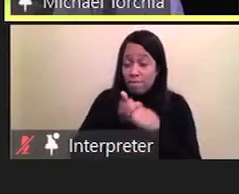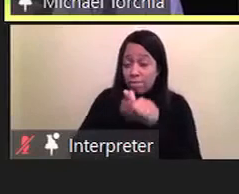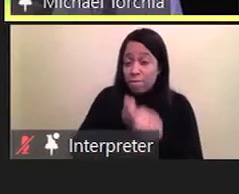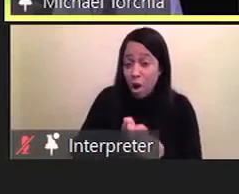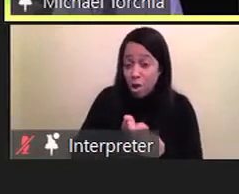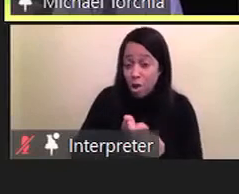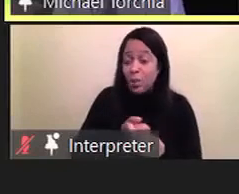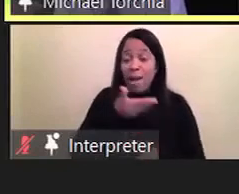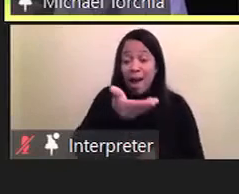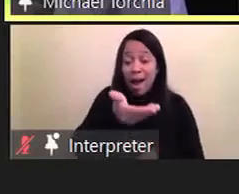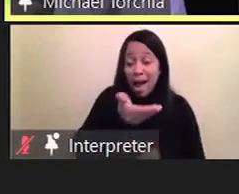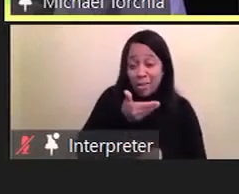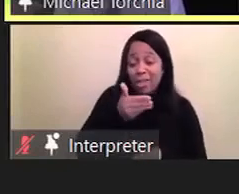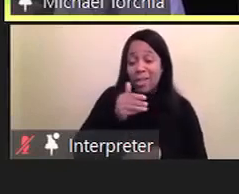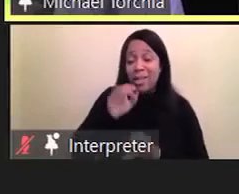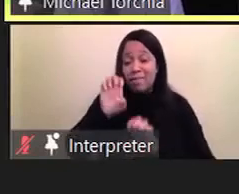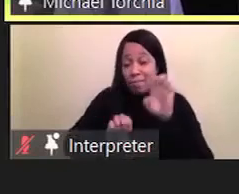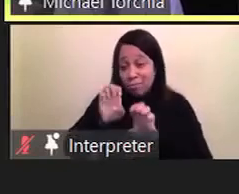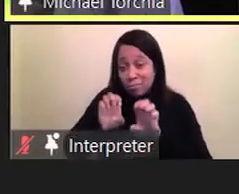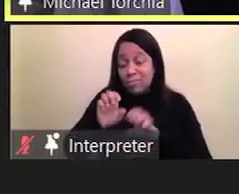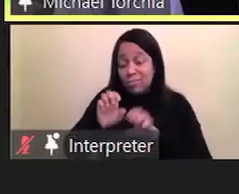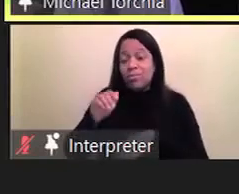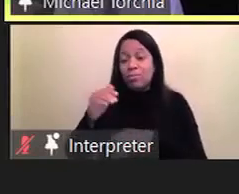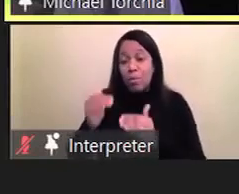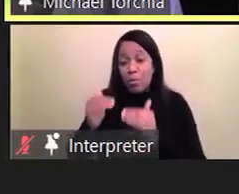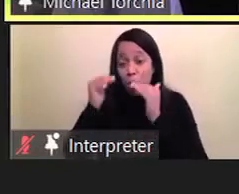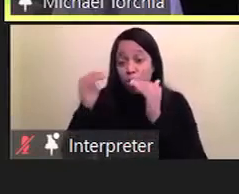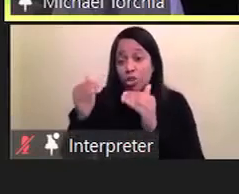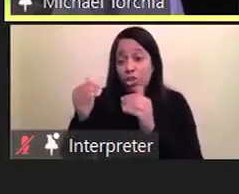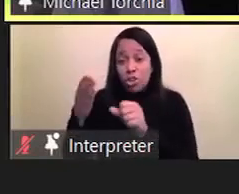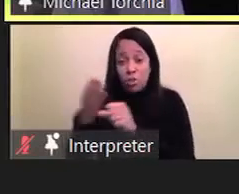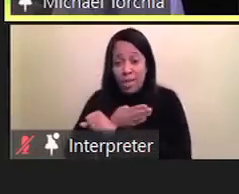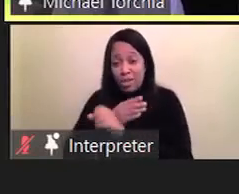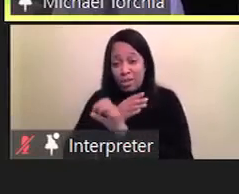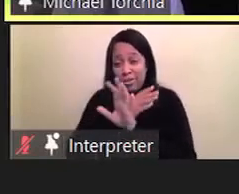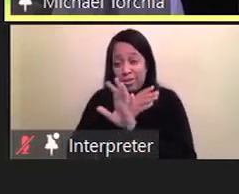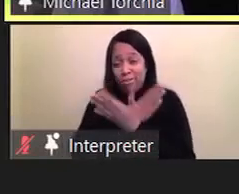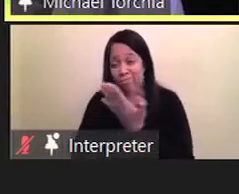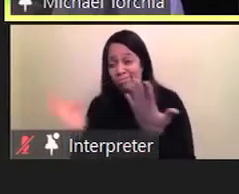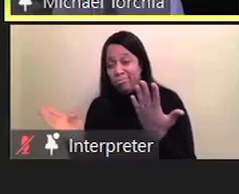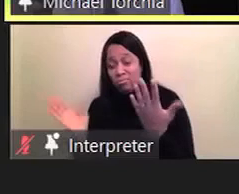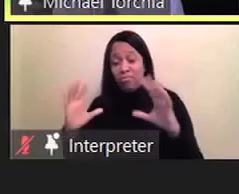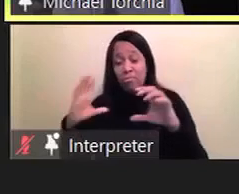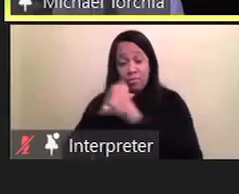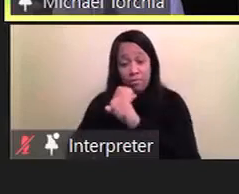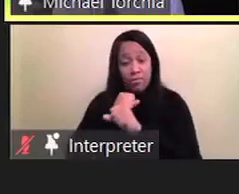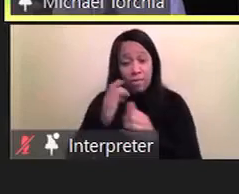and evaluations and terminations, whatever it is? Are you complying with the FMLA?